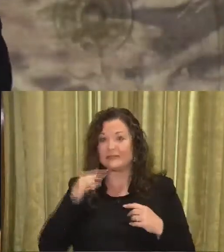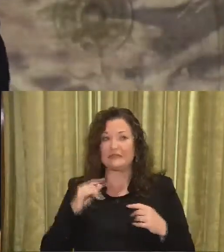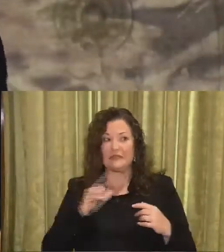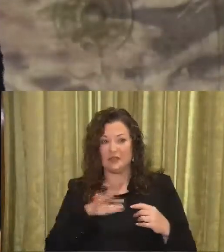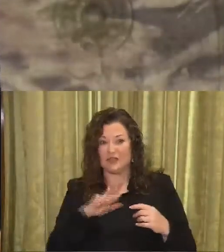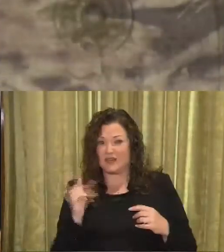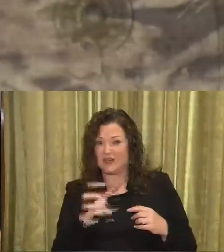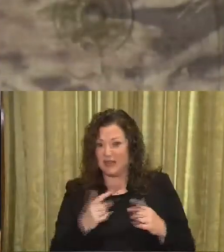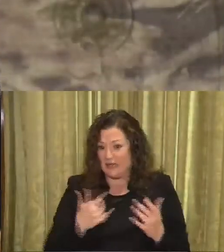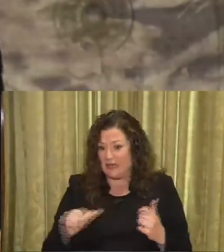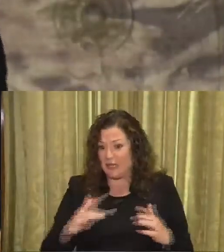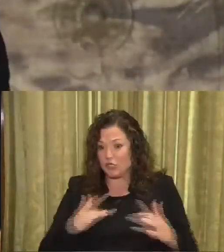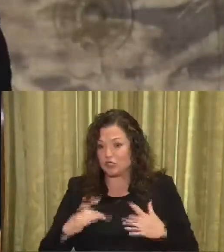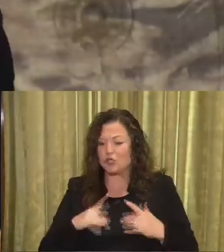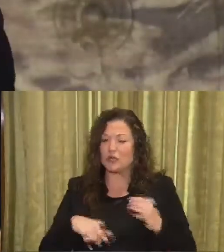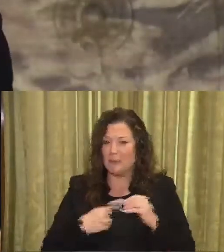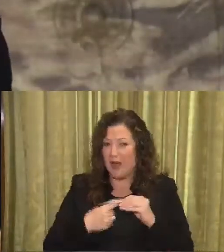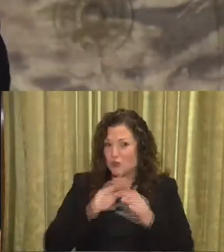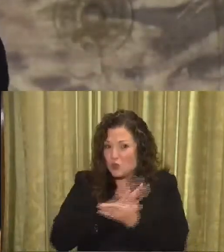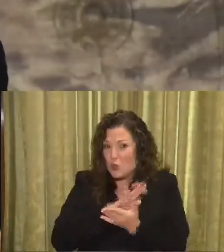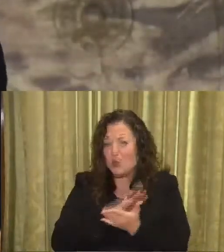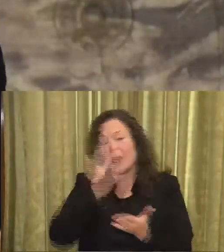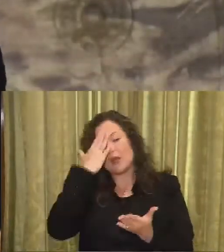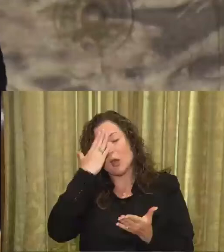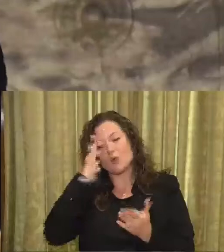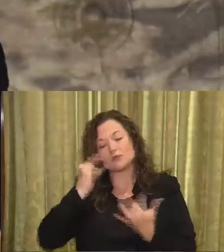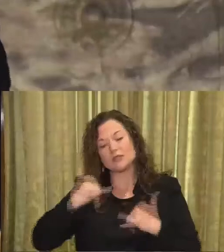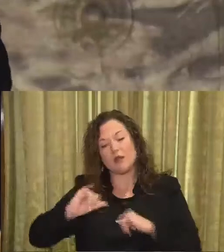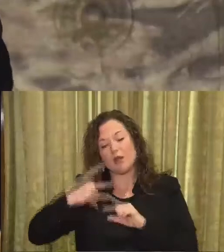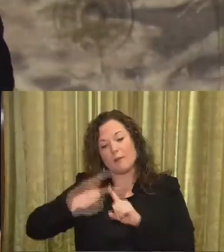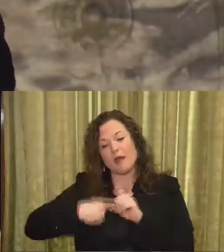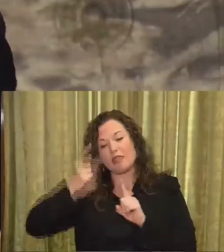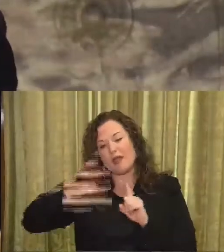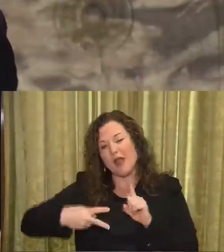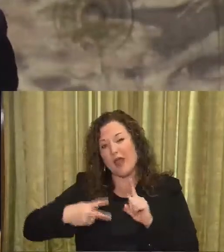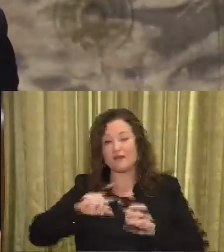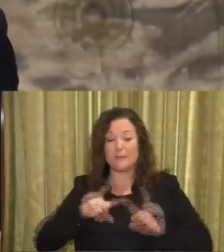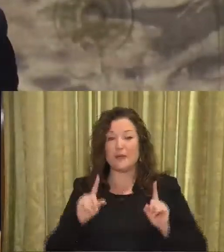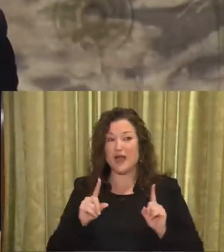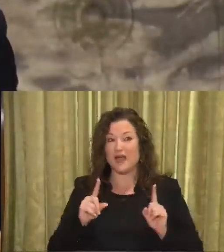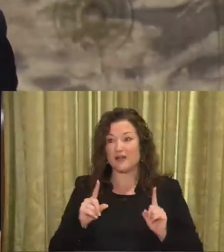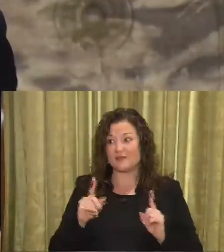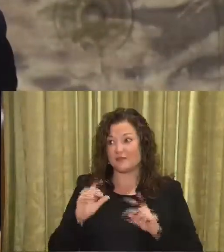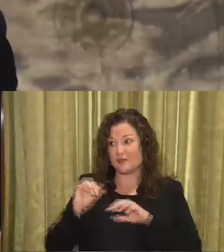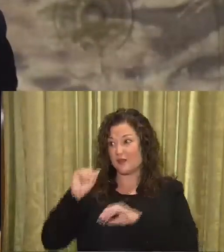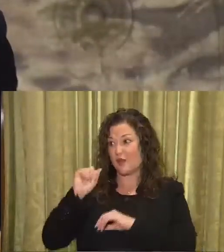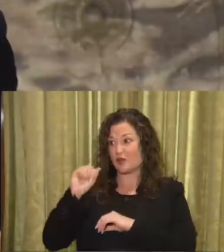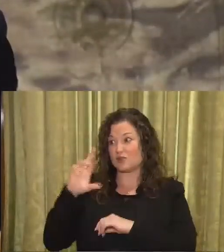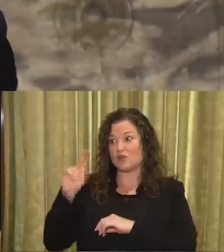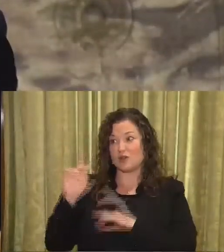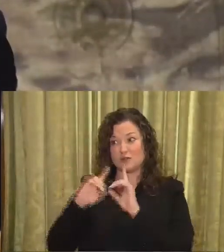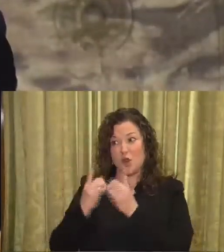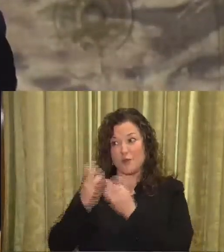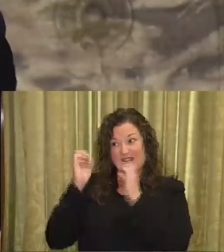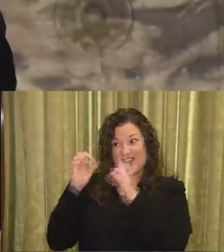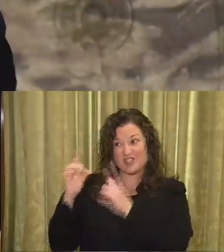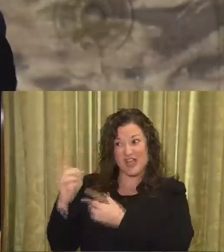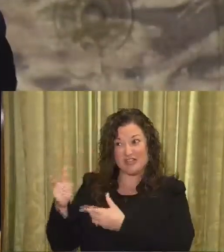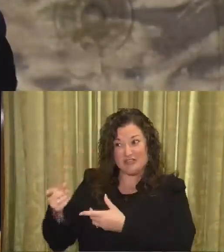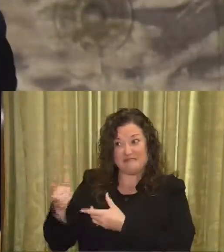month and a half or so till school begins, but but if he's sort of. Gotten the formative it involved with. Have some plans ready in case